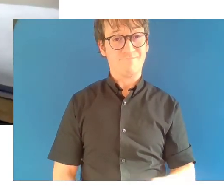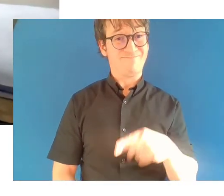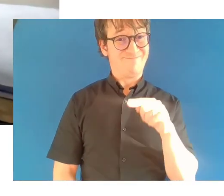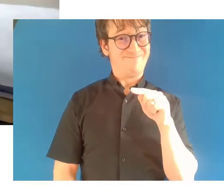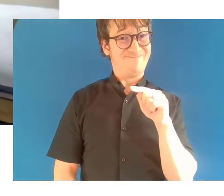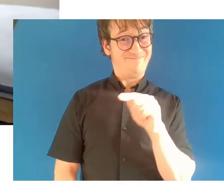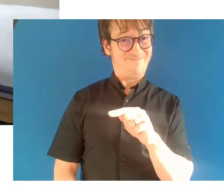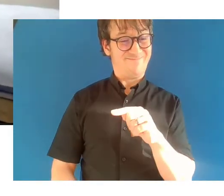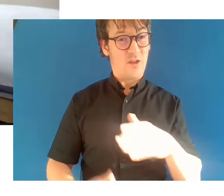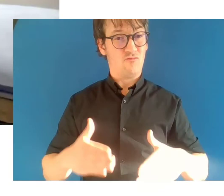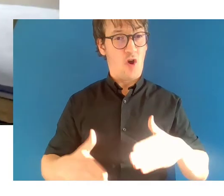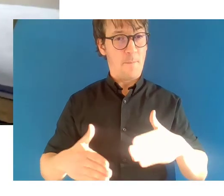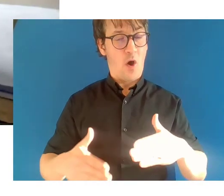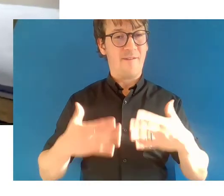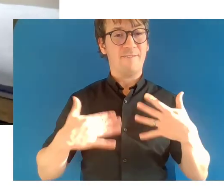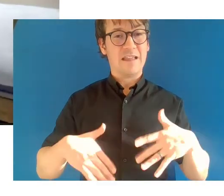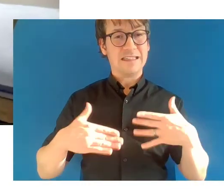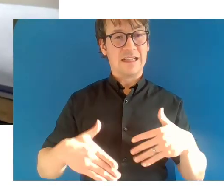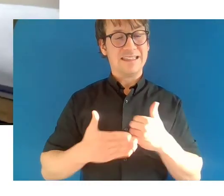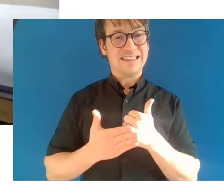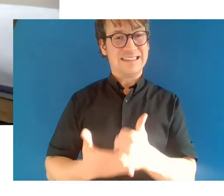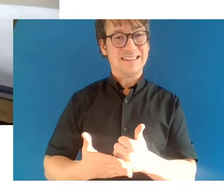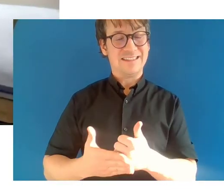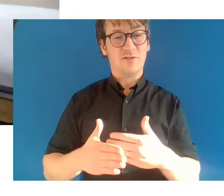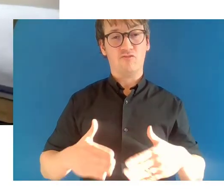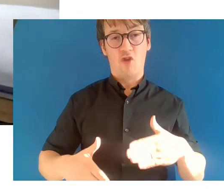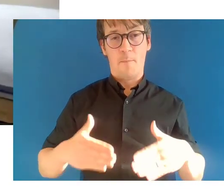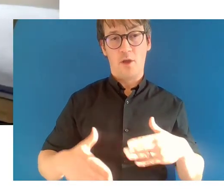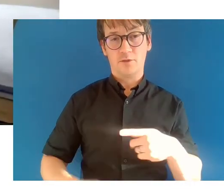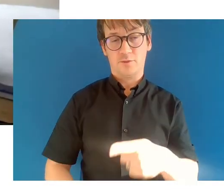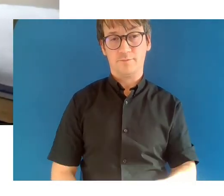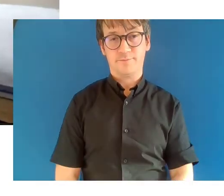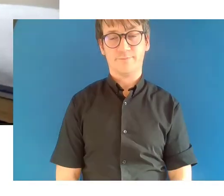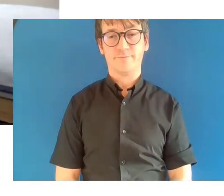That was a physically assistive robot. Thanks for that demonstration Alex.